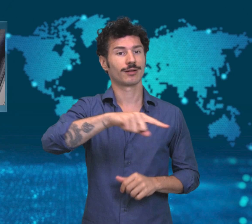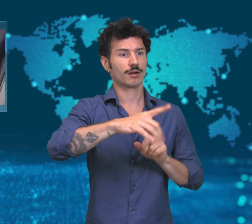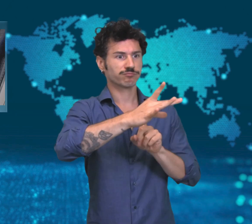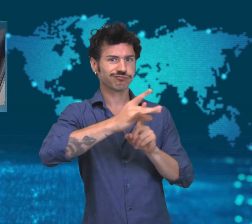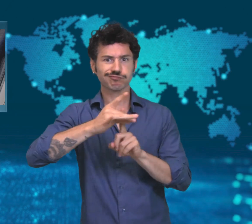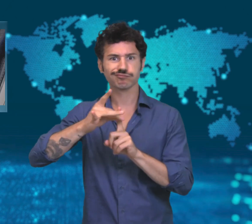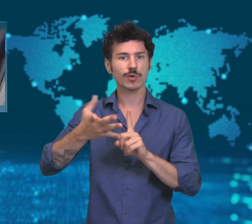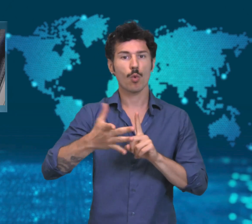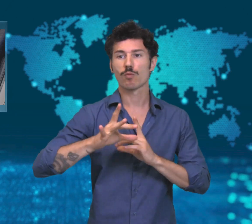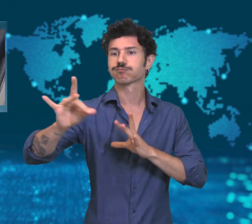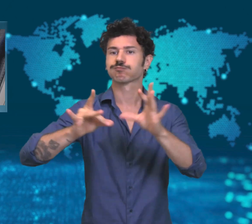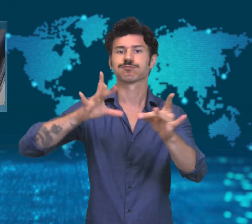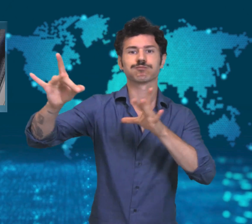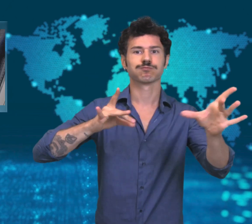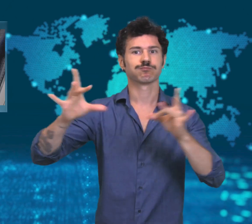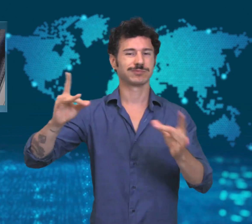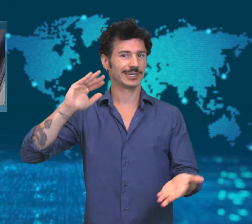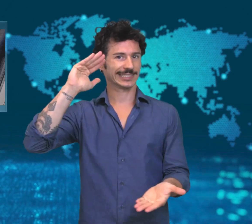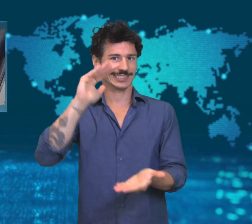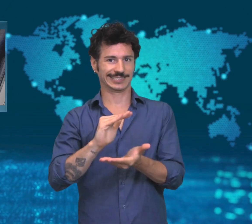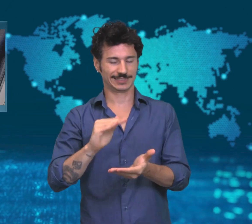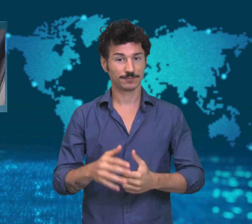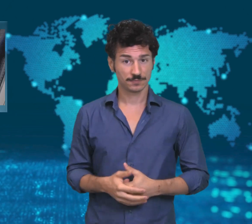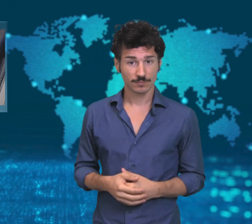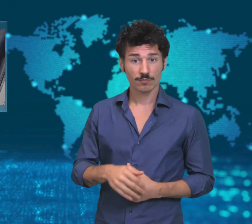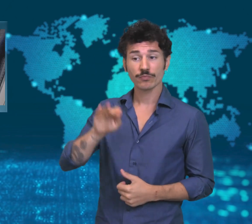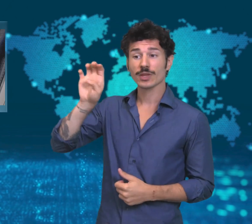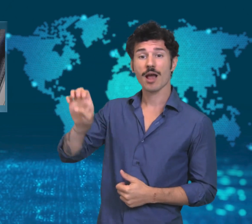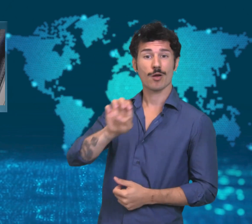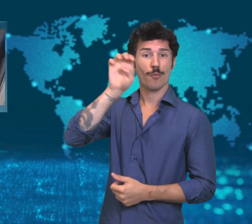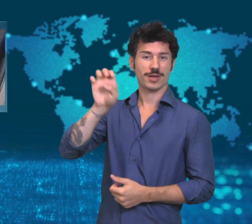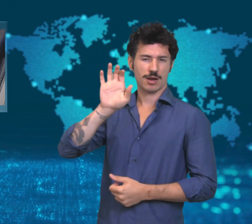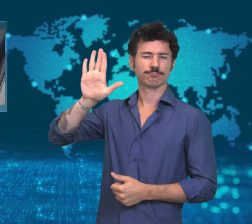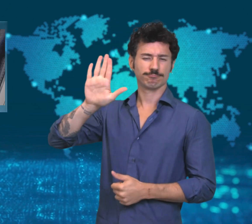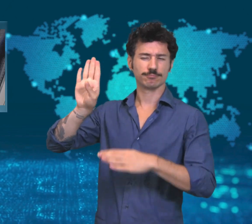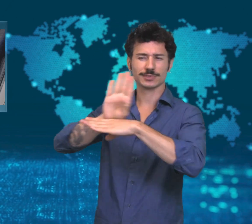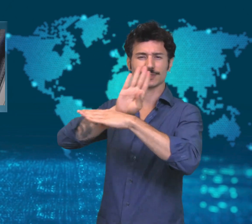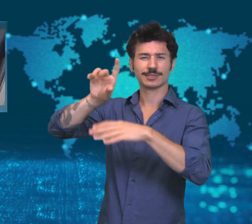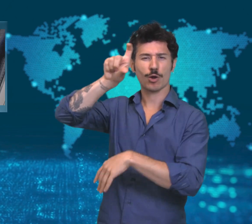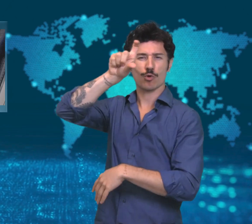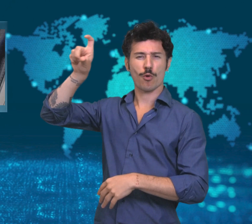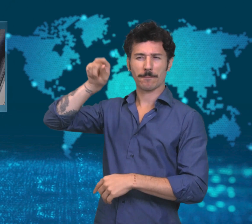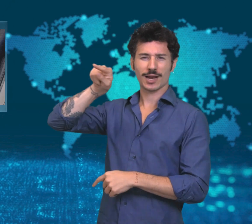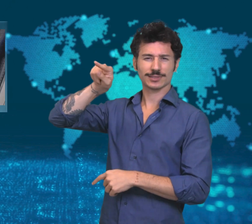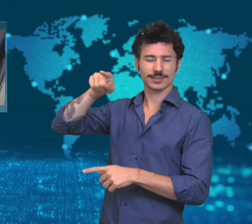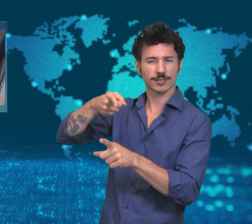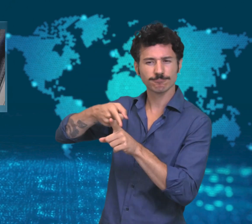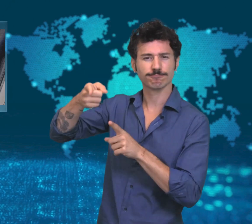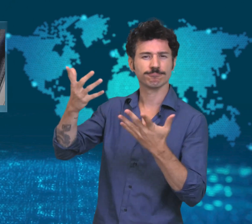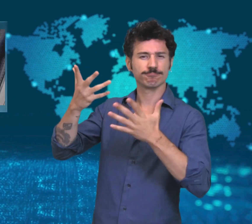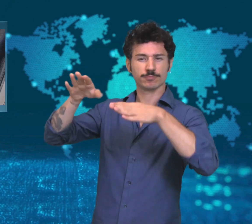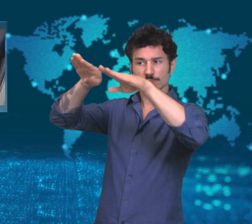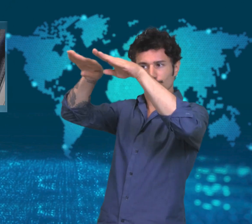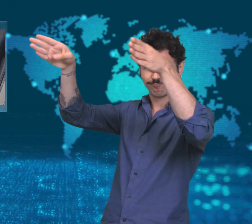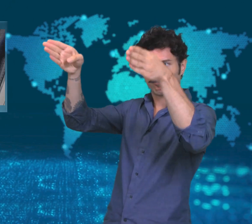become creative in helping protect people from getting infected.